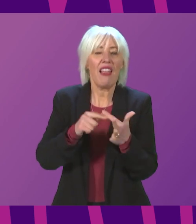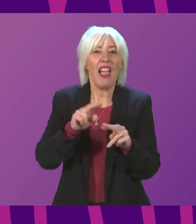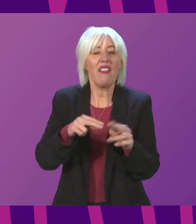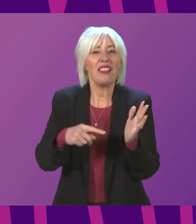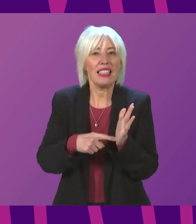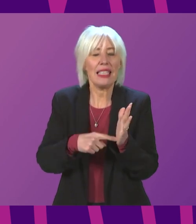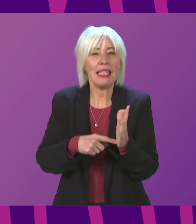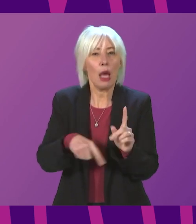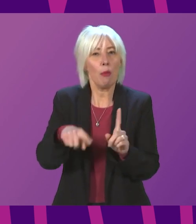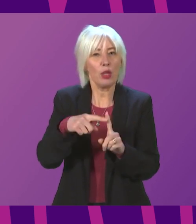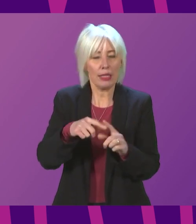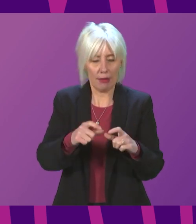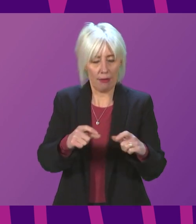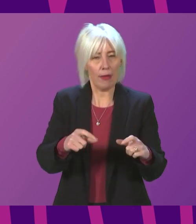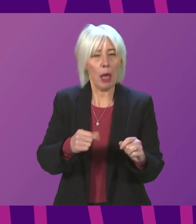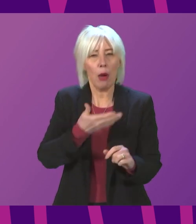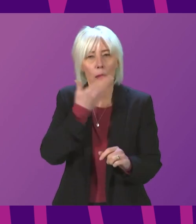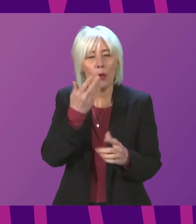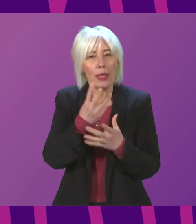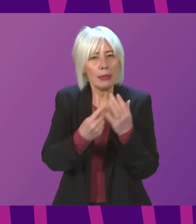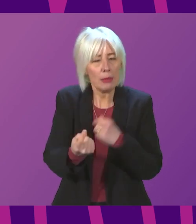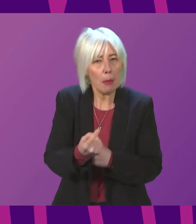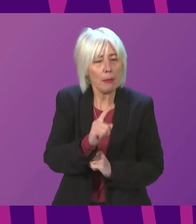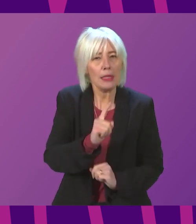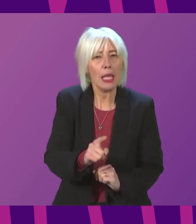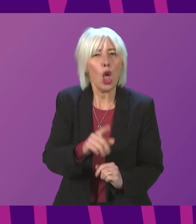for a case with no symptoms, will the First Minister provide an assurance that those who